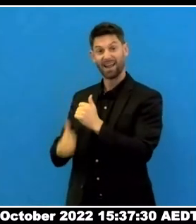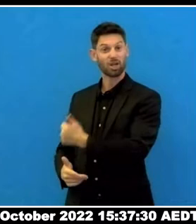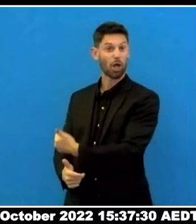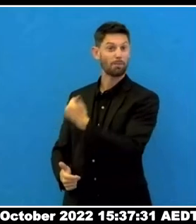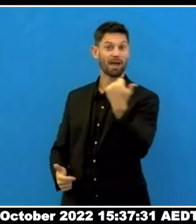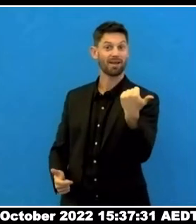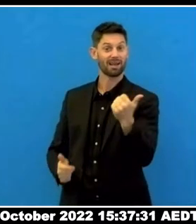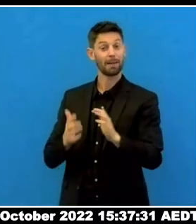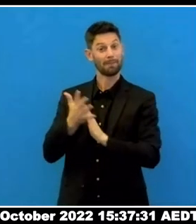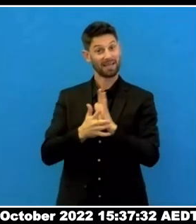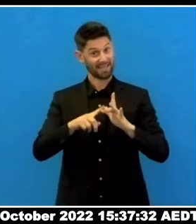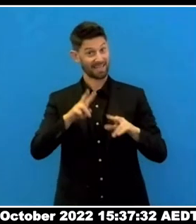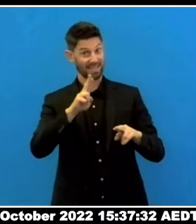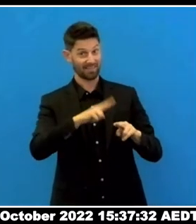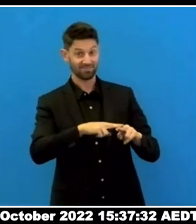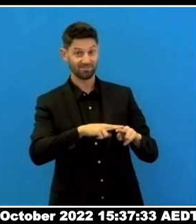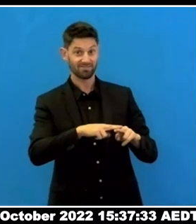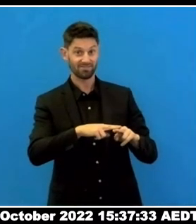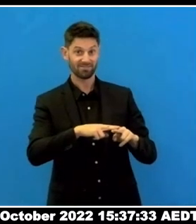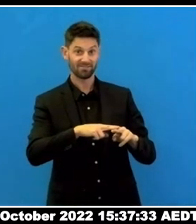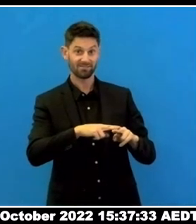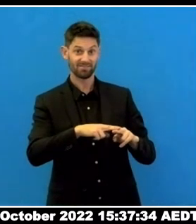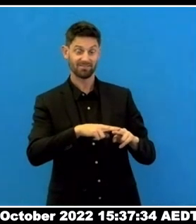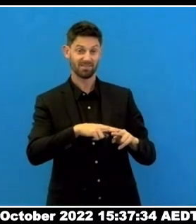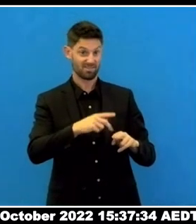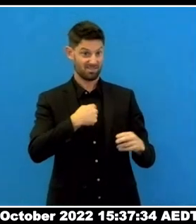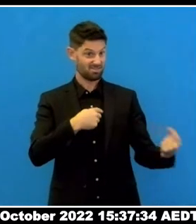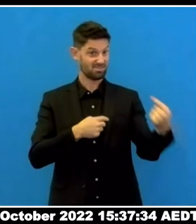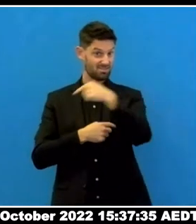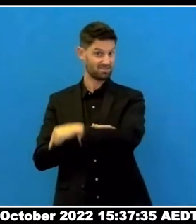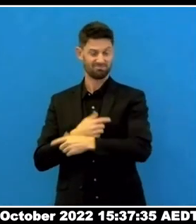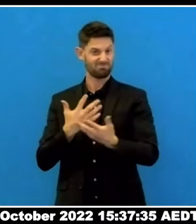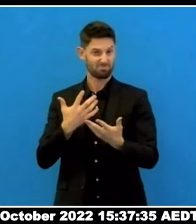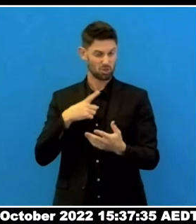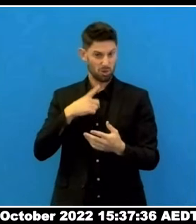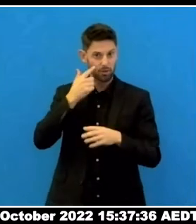is pretty much we always getting new arrival. They settle in the community.